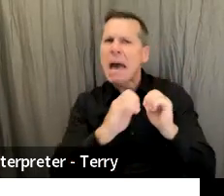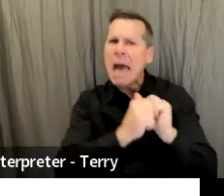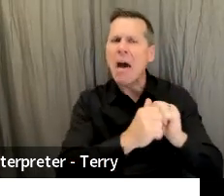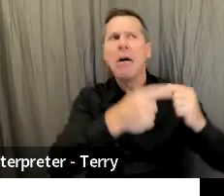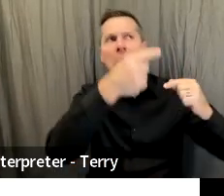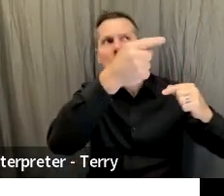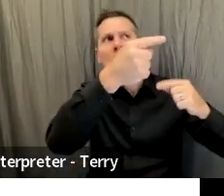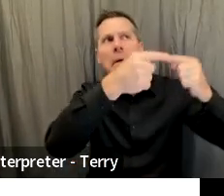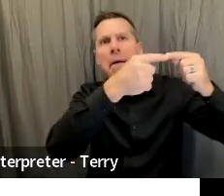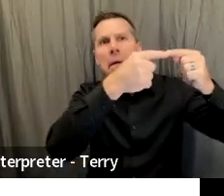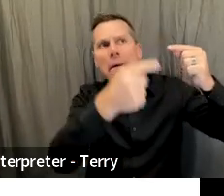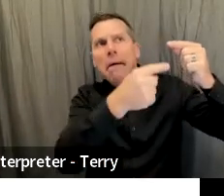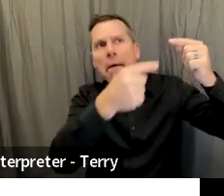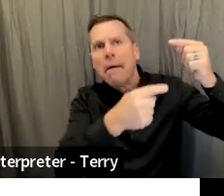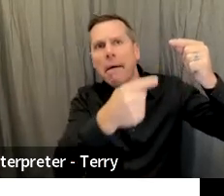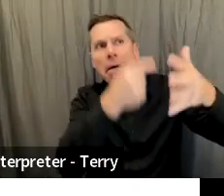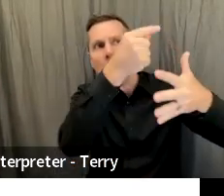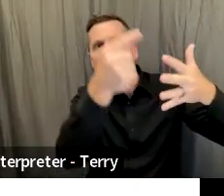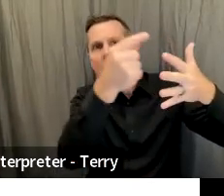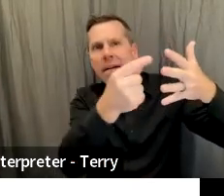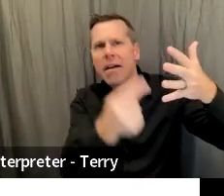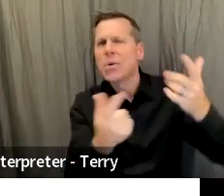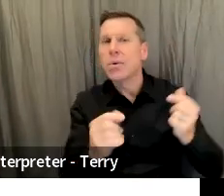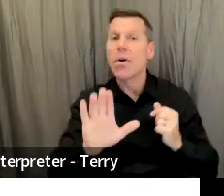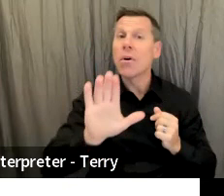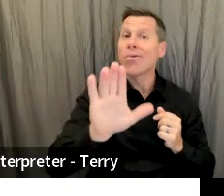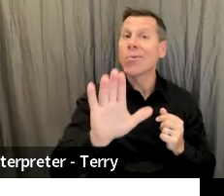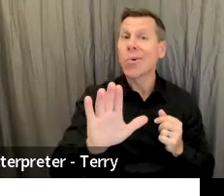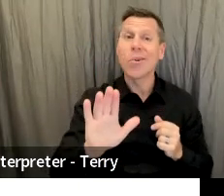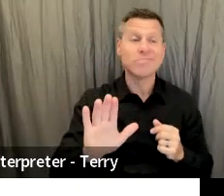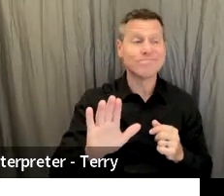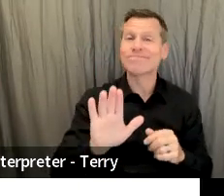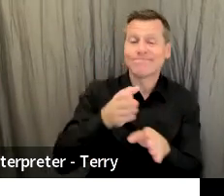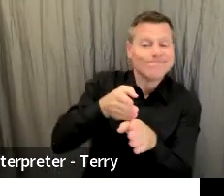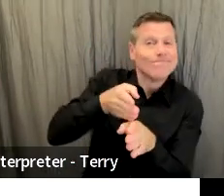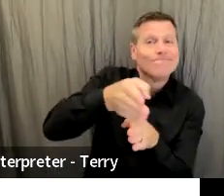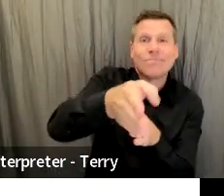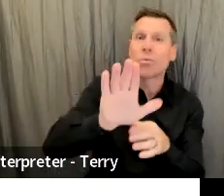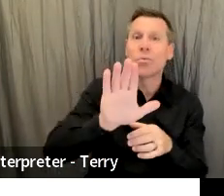if you would like to create sample courses for your own discipline. So because